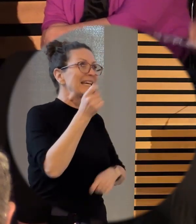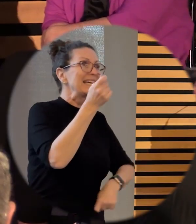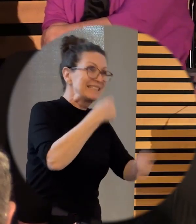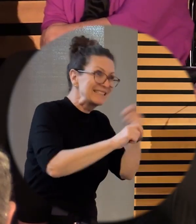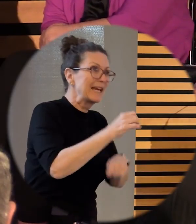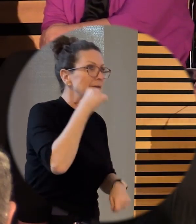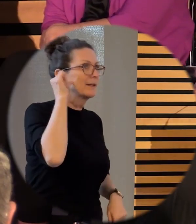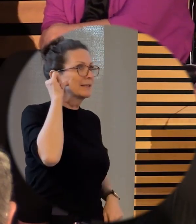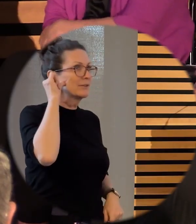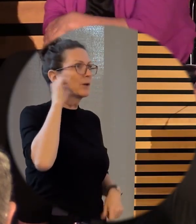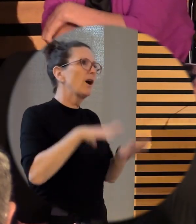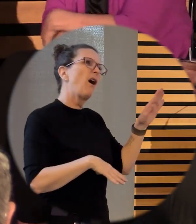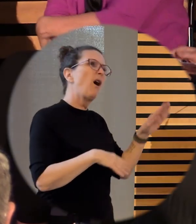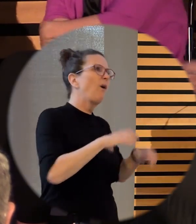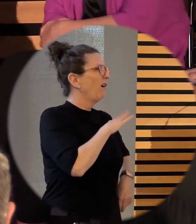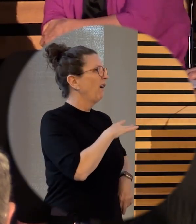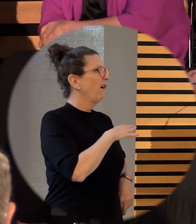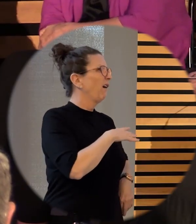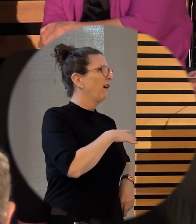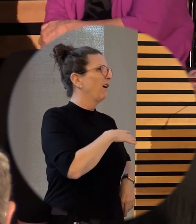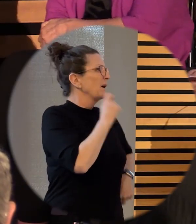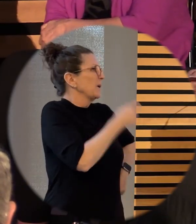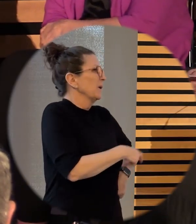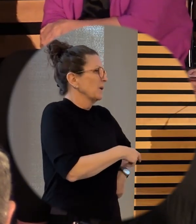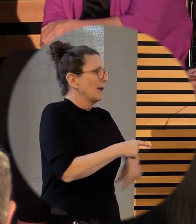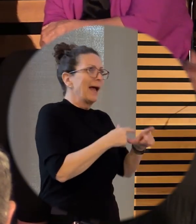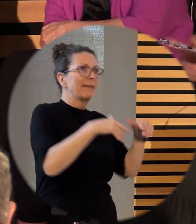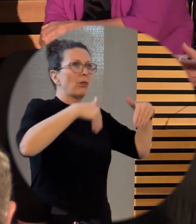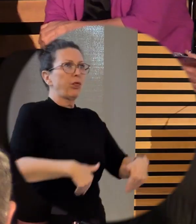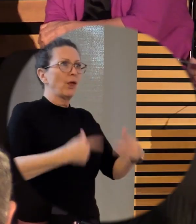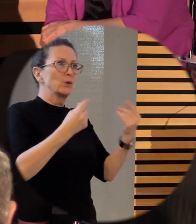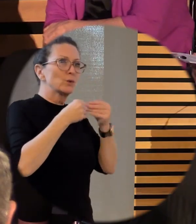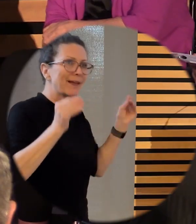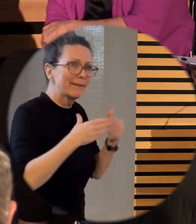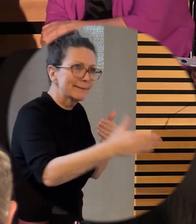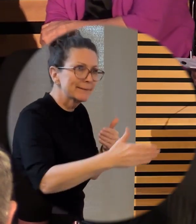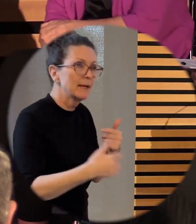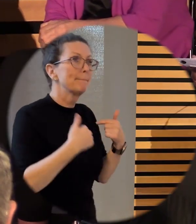was a good talk and go back to the way it was? A simple thing that I'm going to be far more